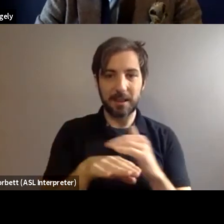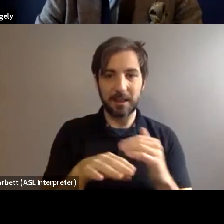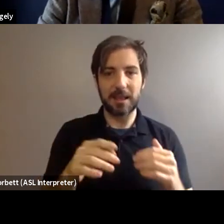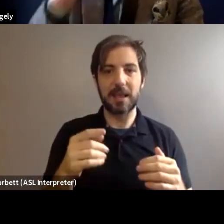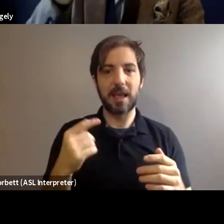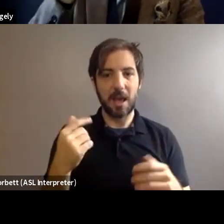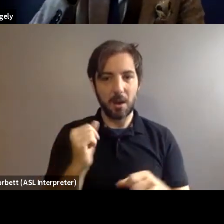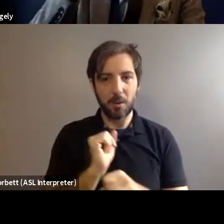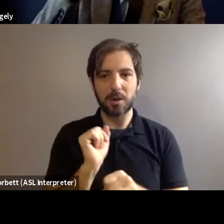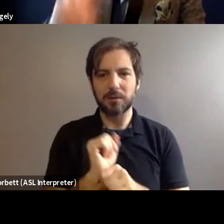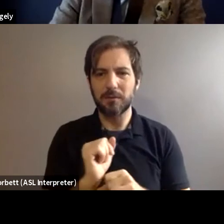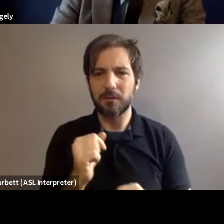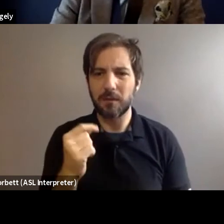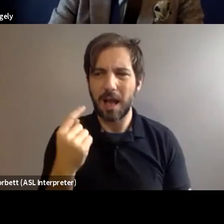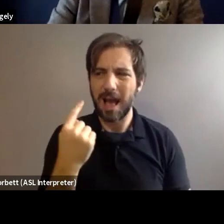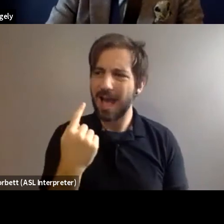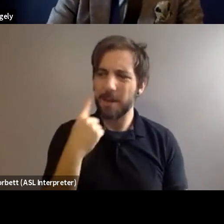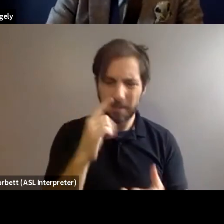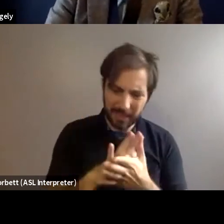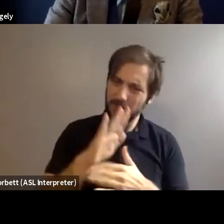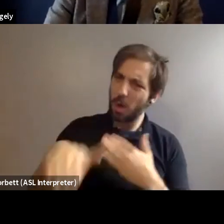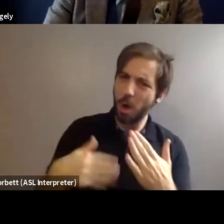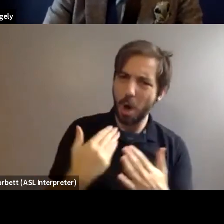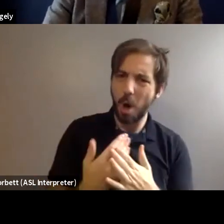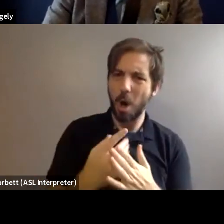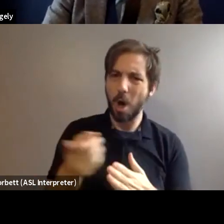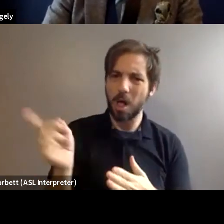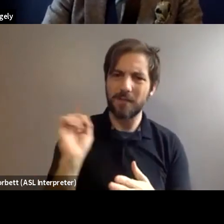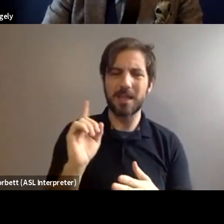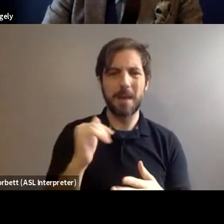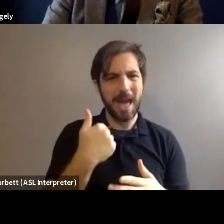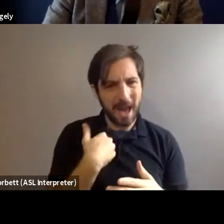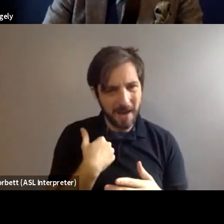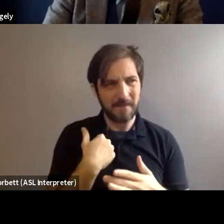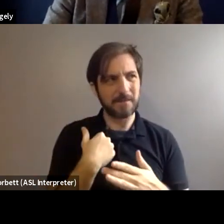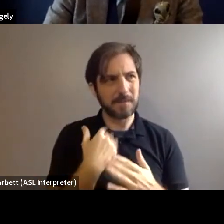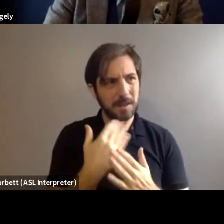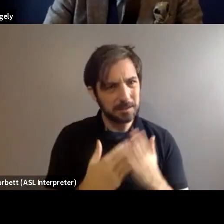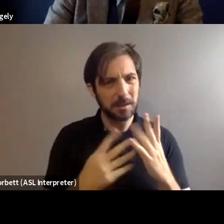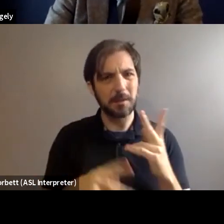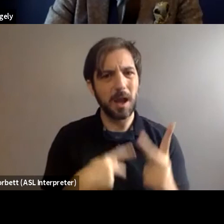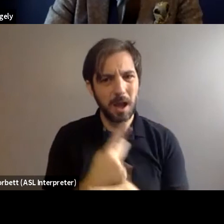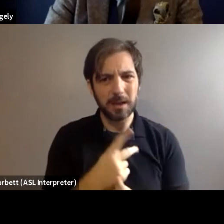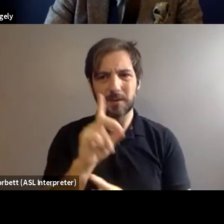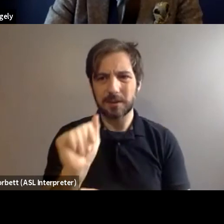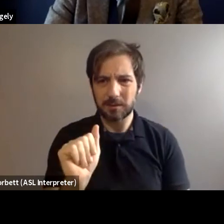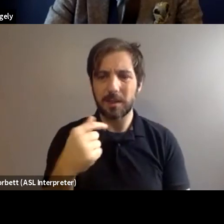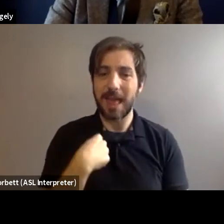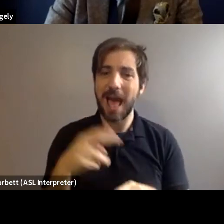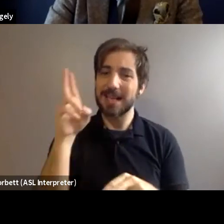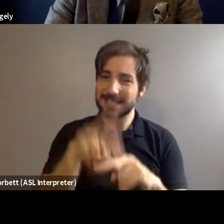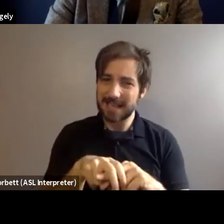i believe all of them have some type of disability i've set in on maybe a couple of those meetings